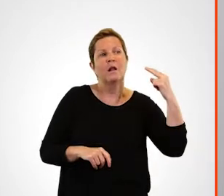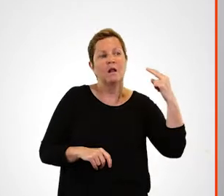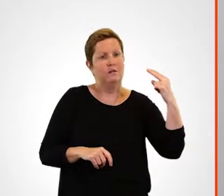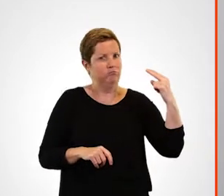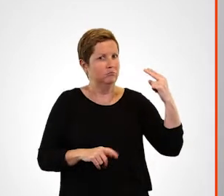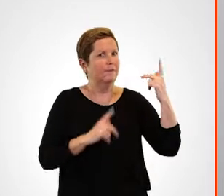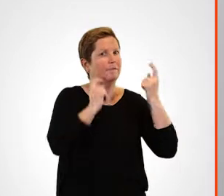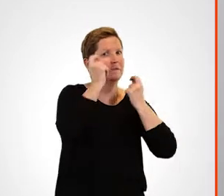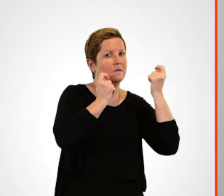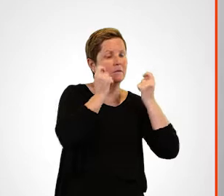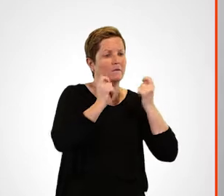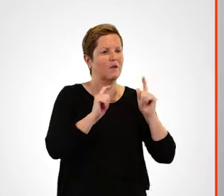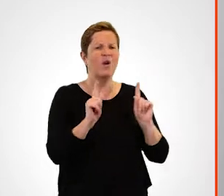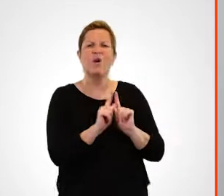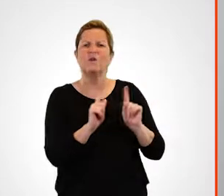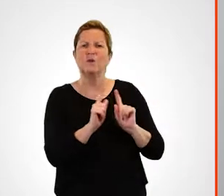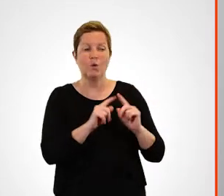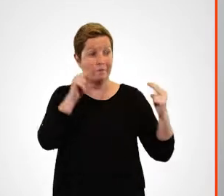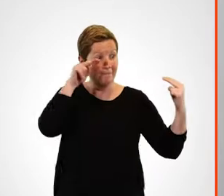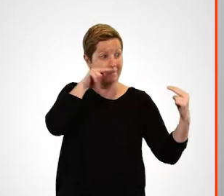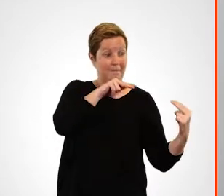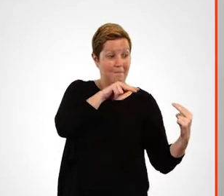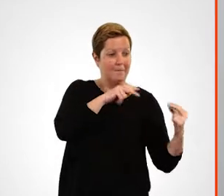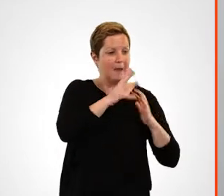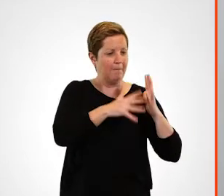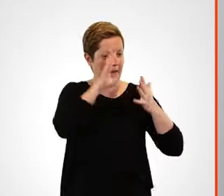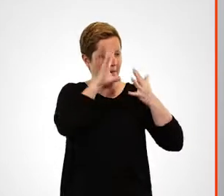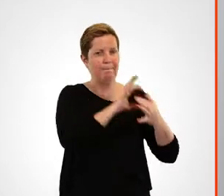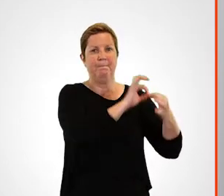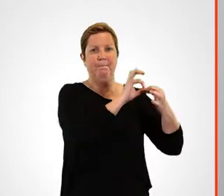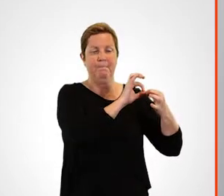You want also that face to face because it keeps engagement going.